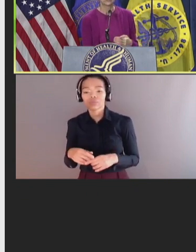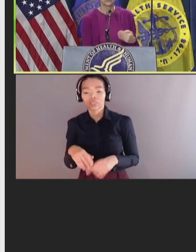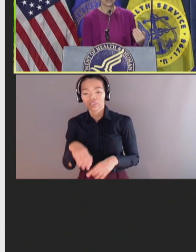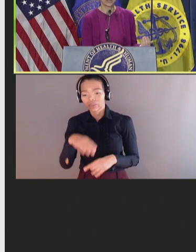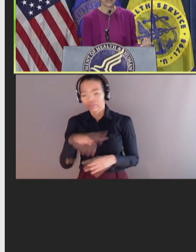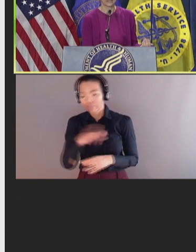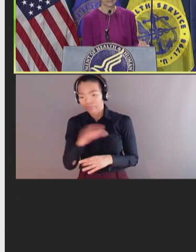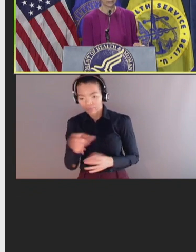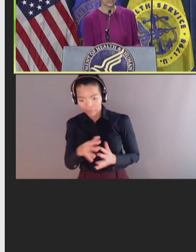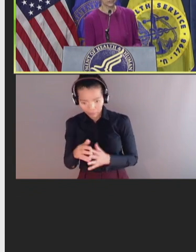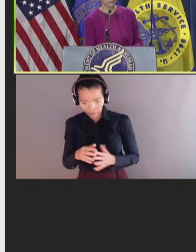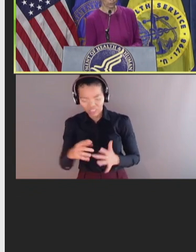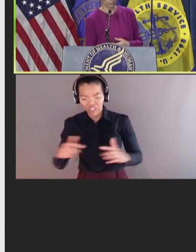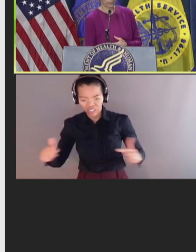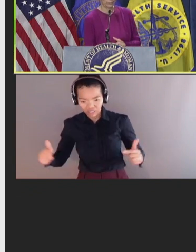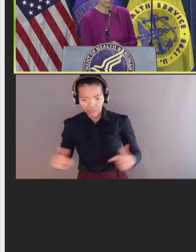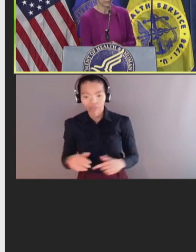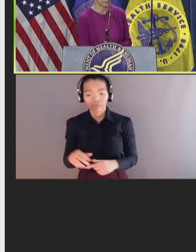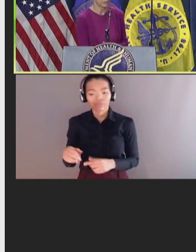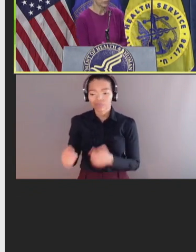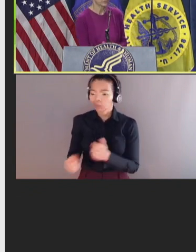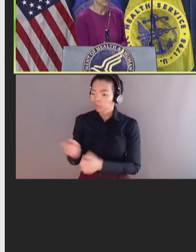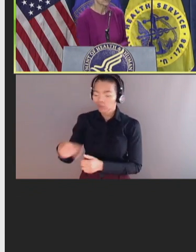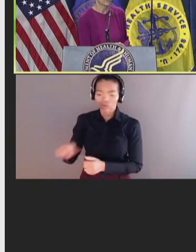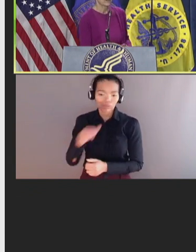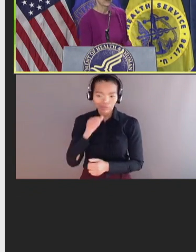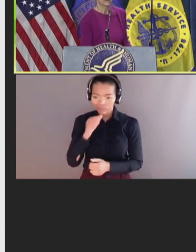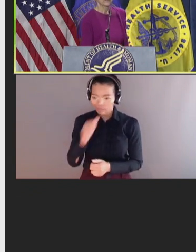underlying conditions and preexisting conditions,